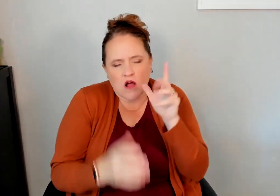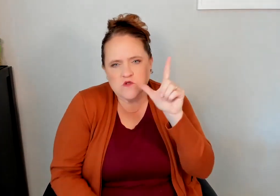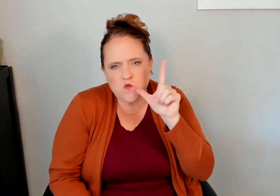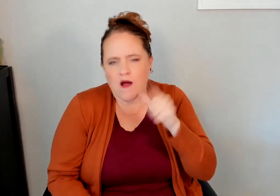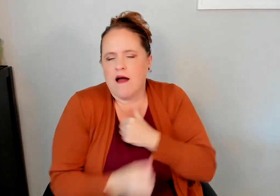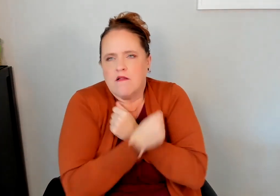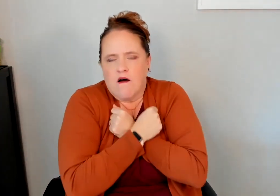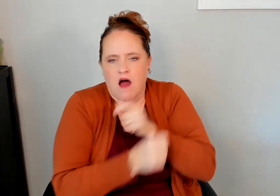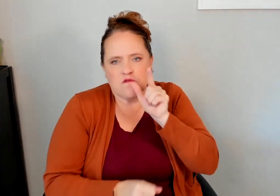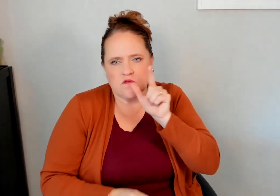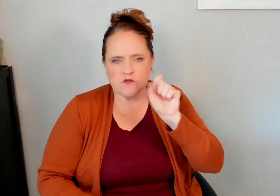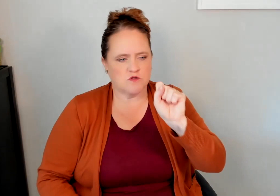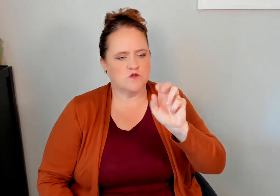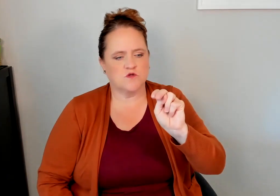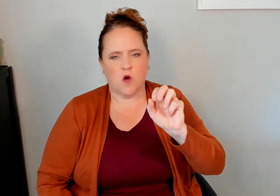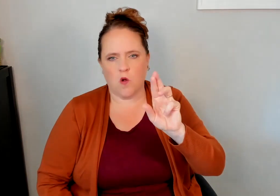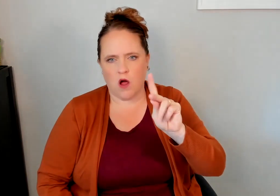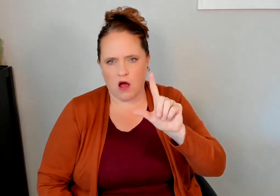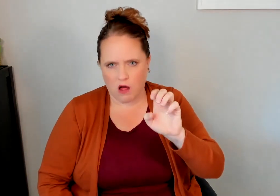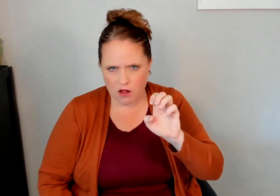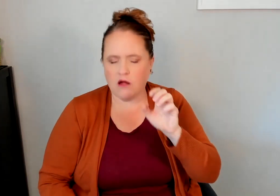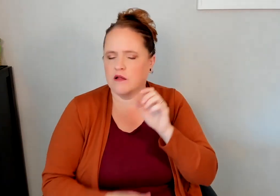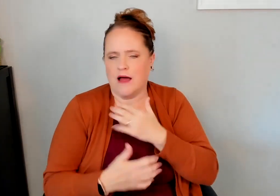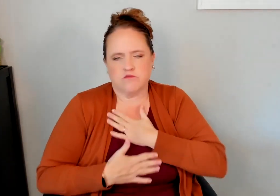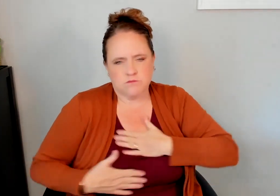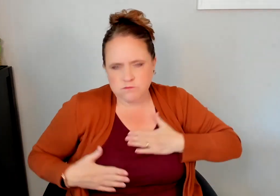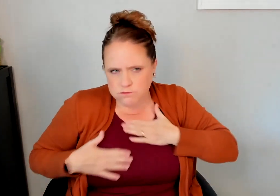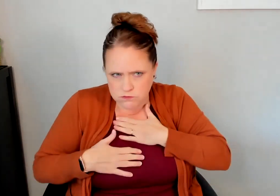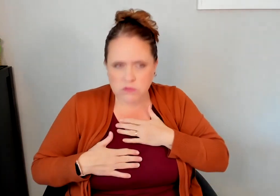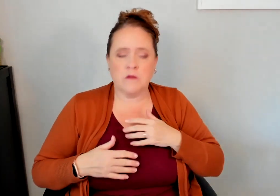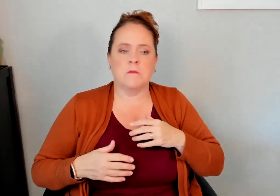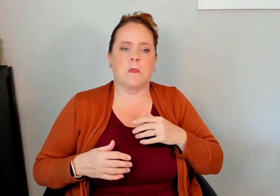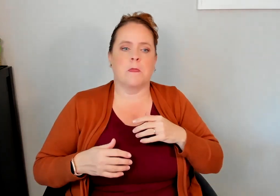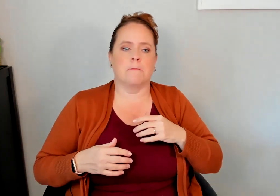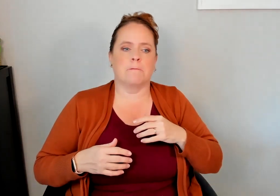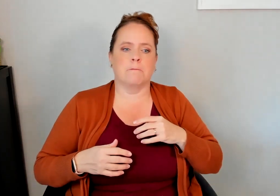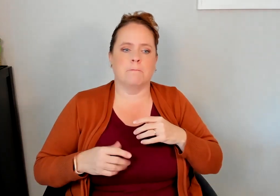wanted to snorkel i enjoy snorkeling a lot and was looking forward to doing that on this trip